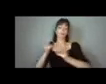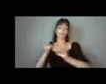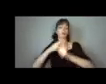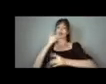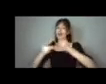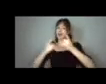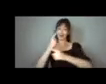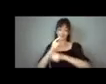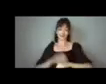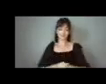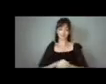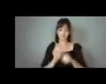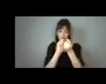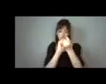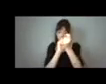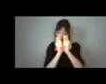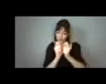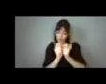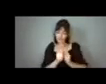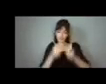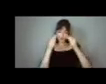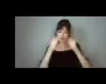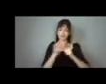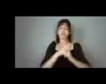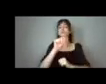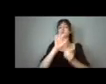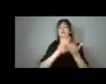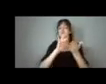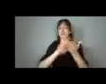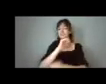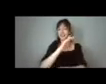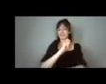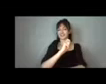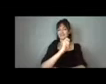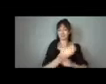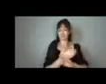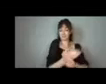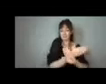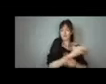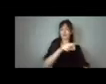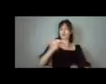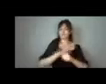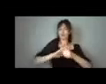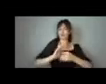Amendments are required to the 2015 act before it can fully commence. My department is working